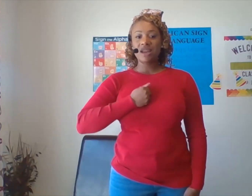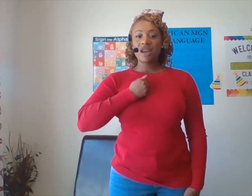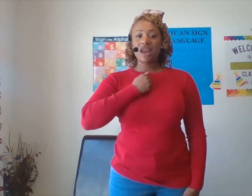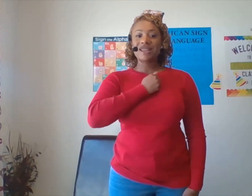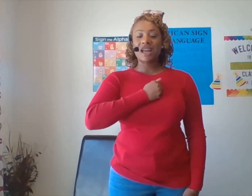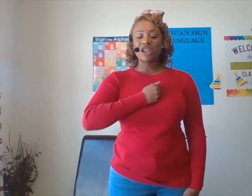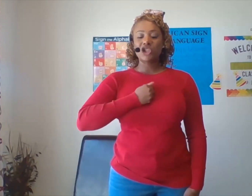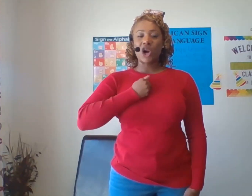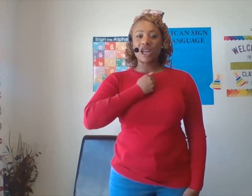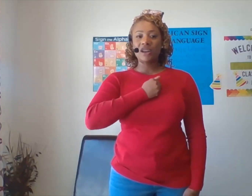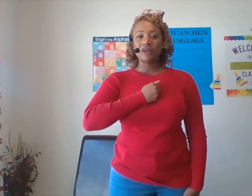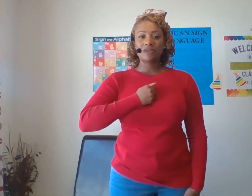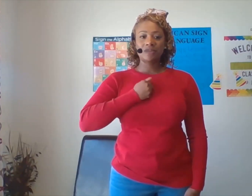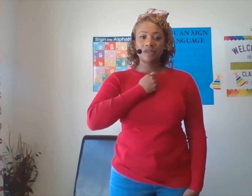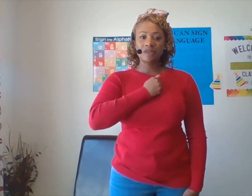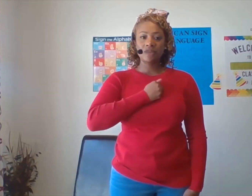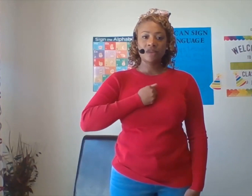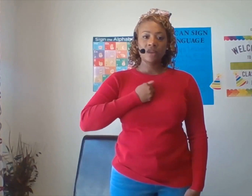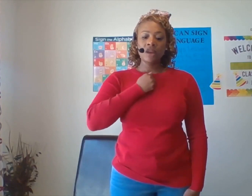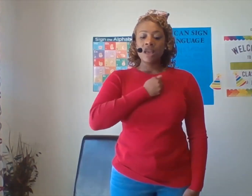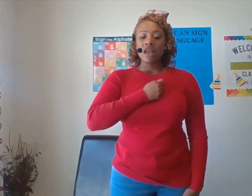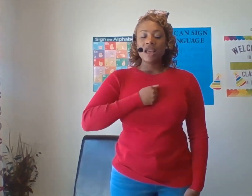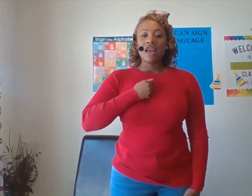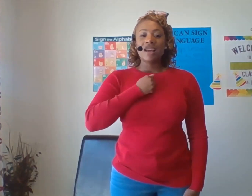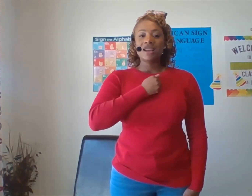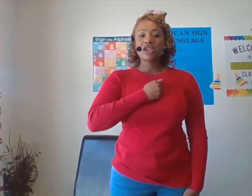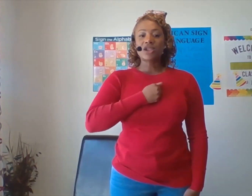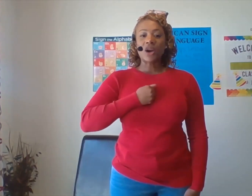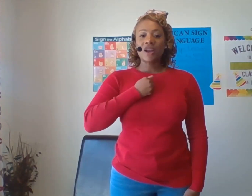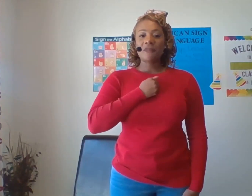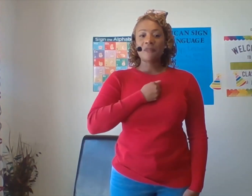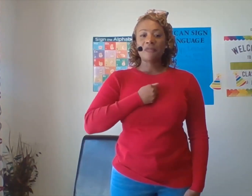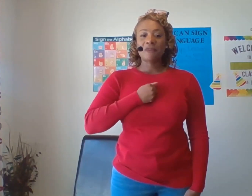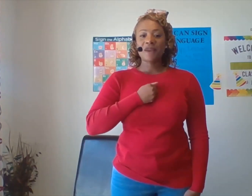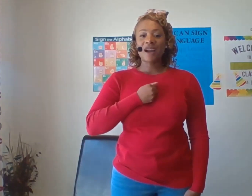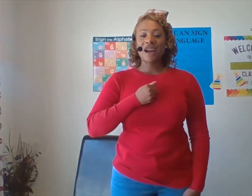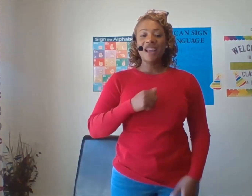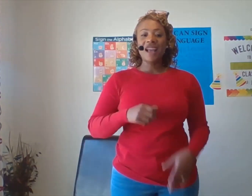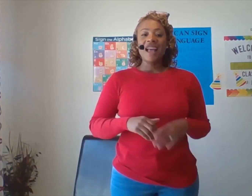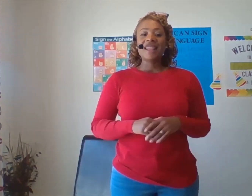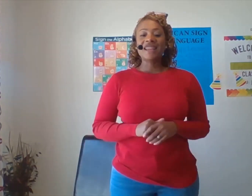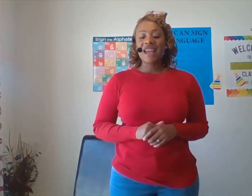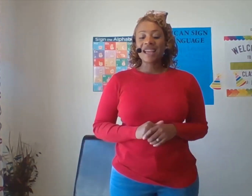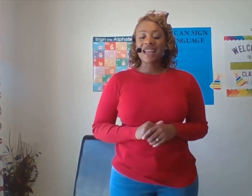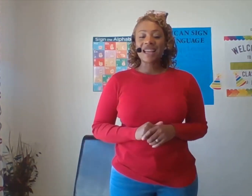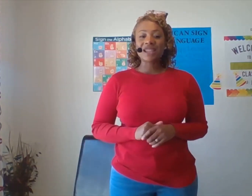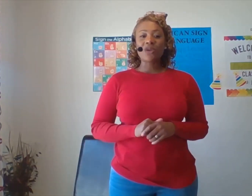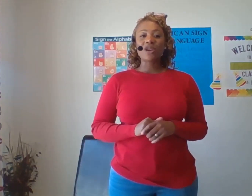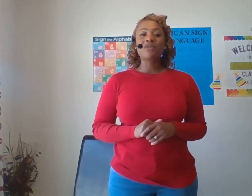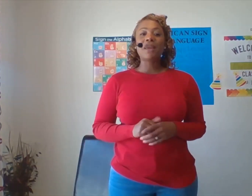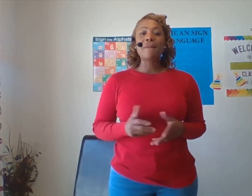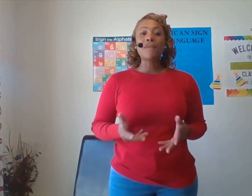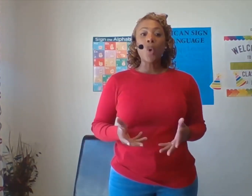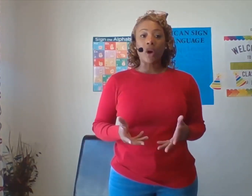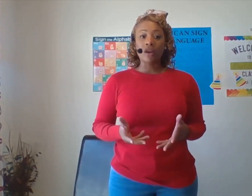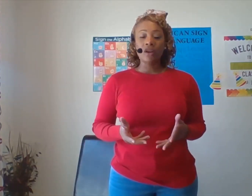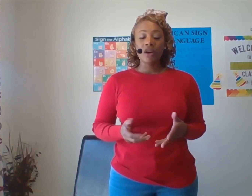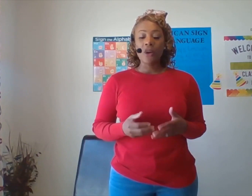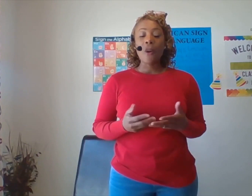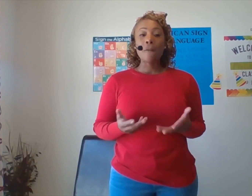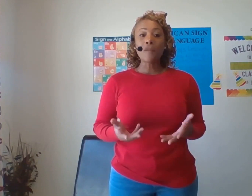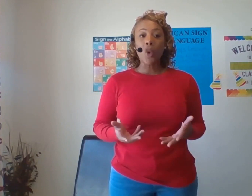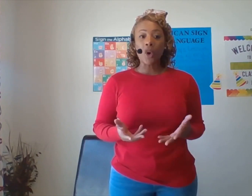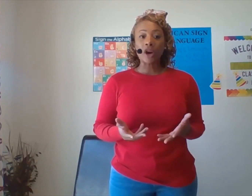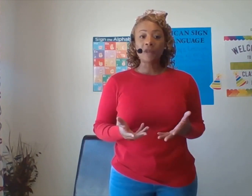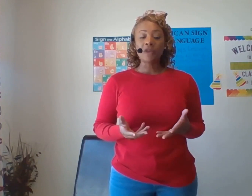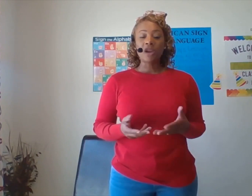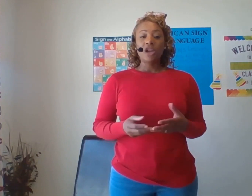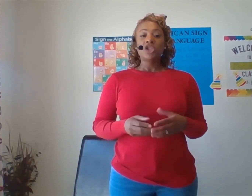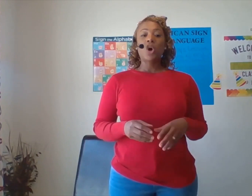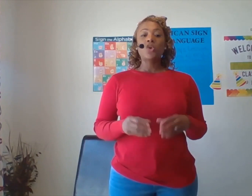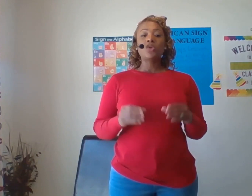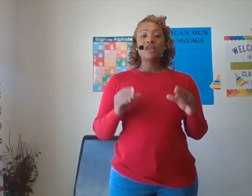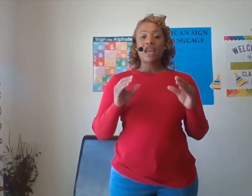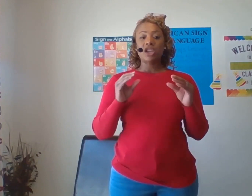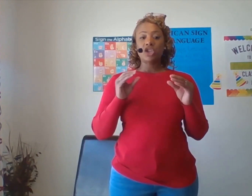sign sorry sorry all right the next sign is going to be more more so you take two